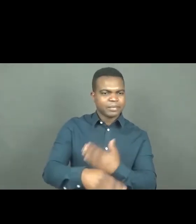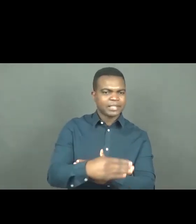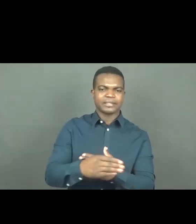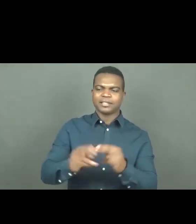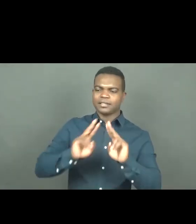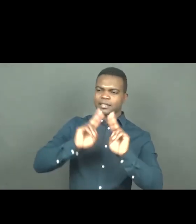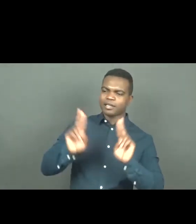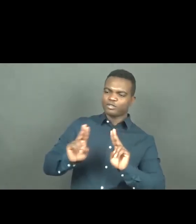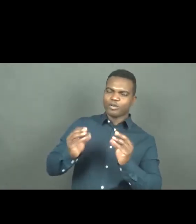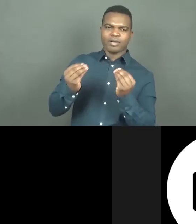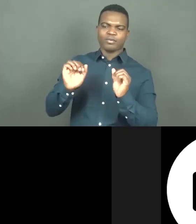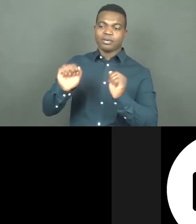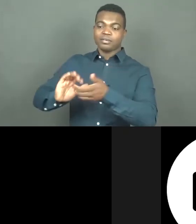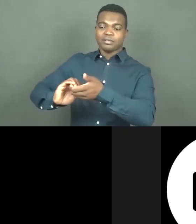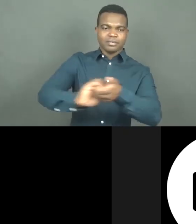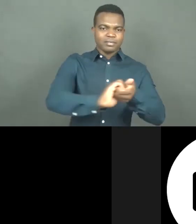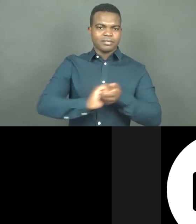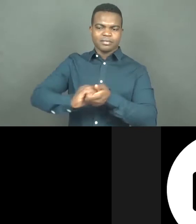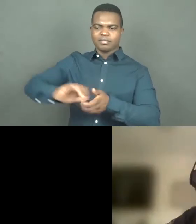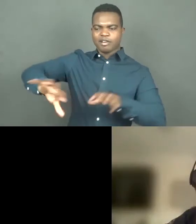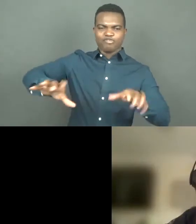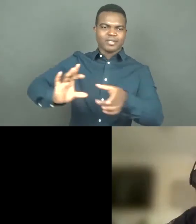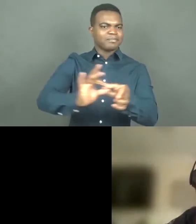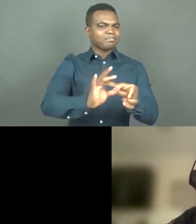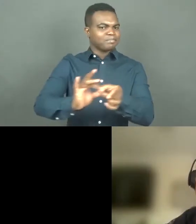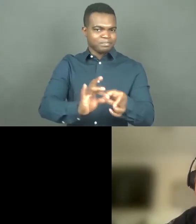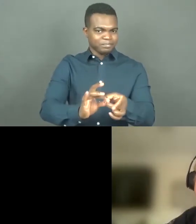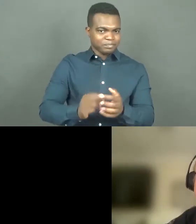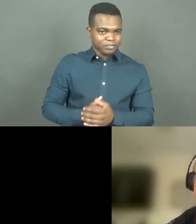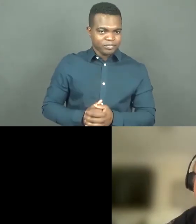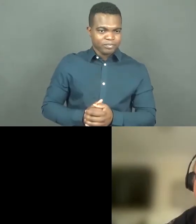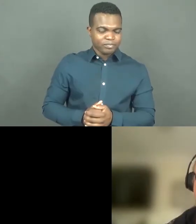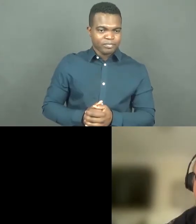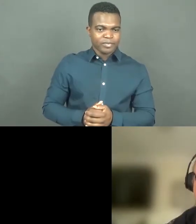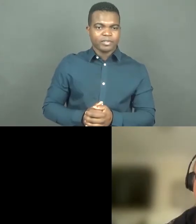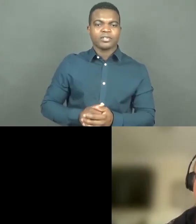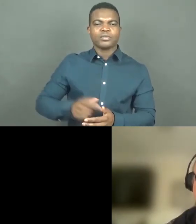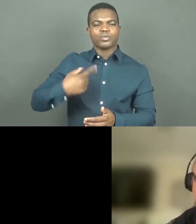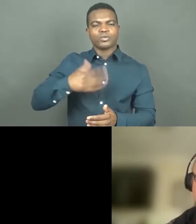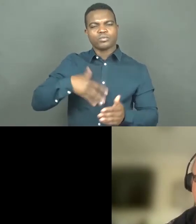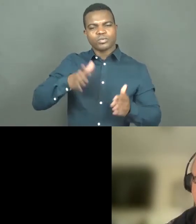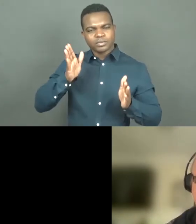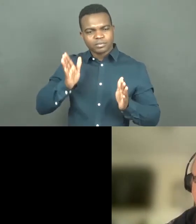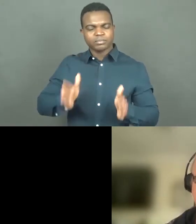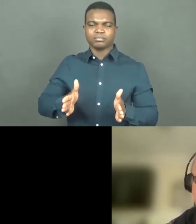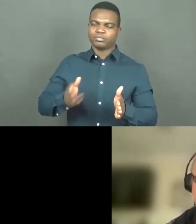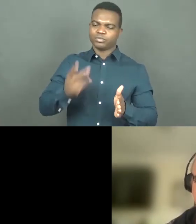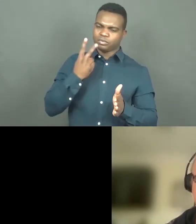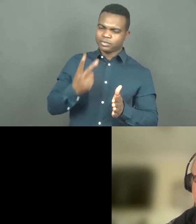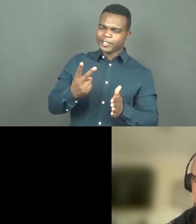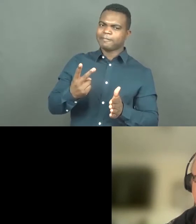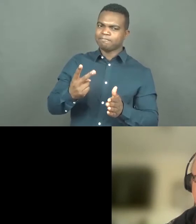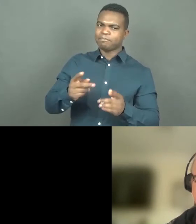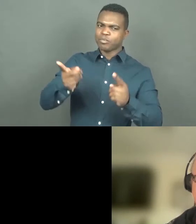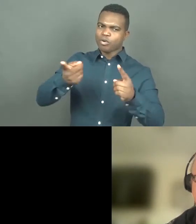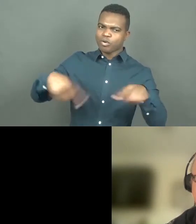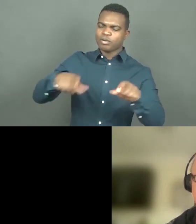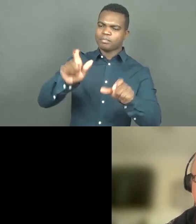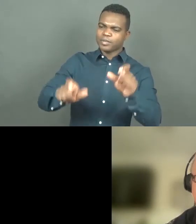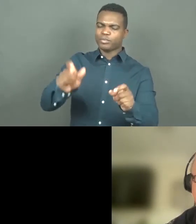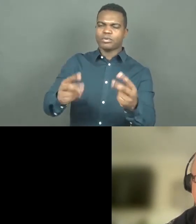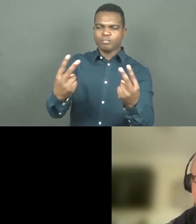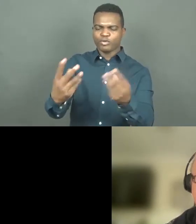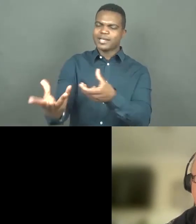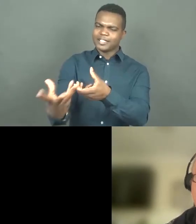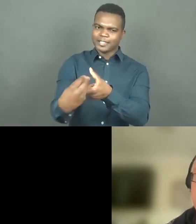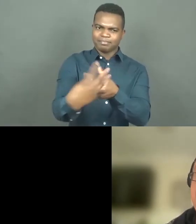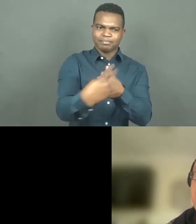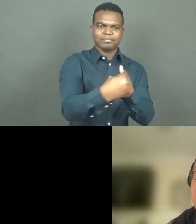Thank you very much. Thank you to all panellists who are joining us today. We look forward to hearing and learning from you.